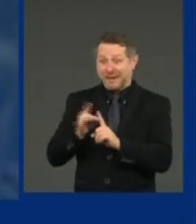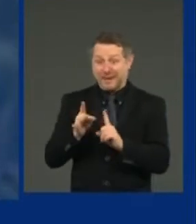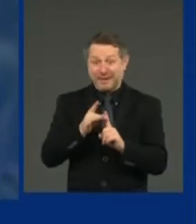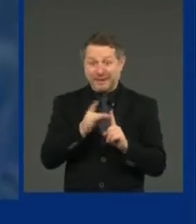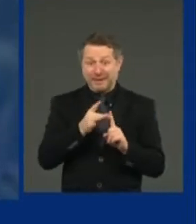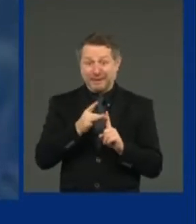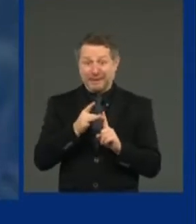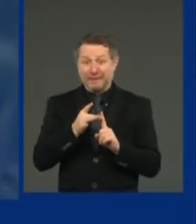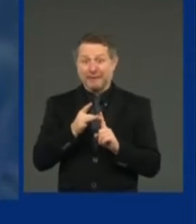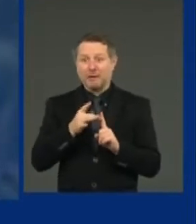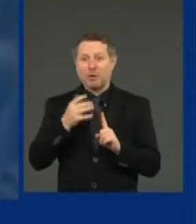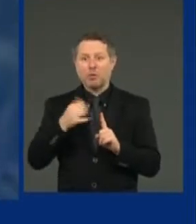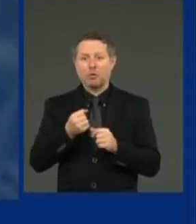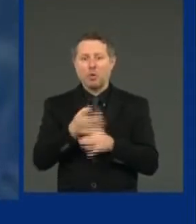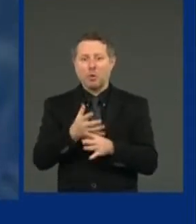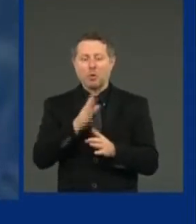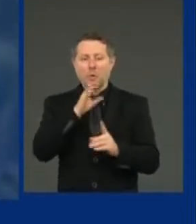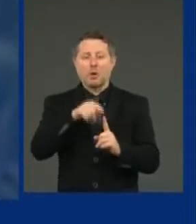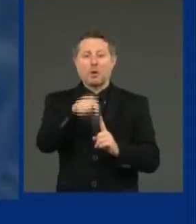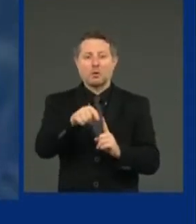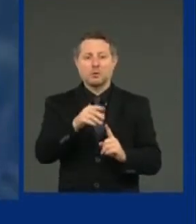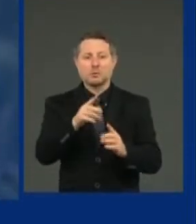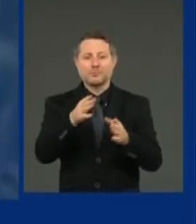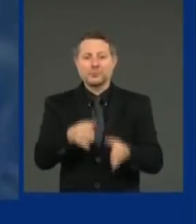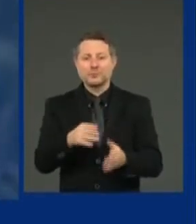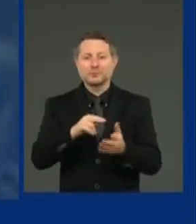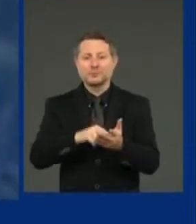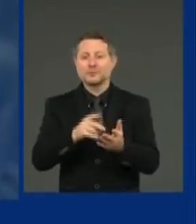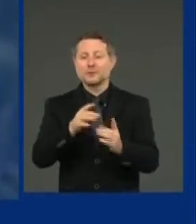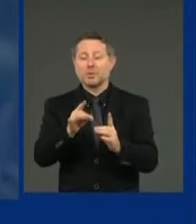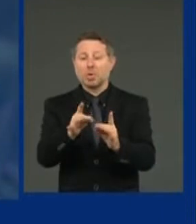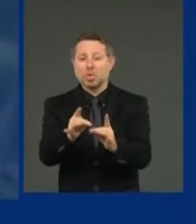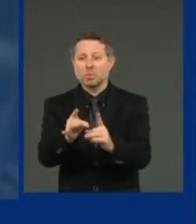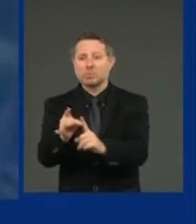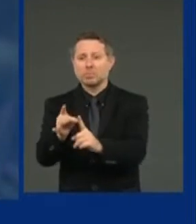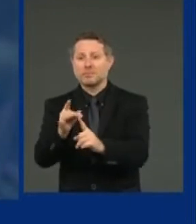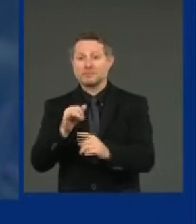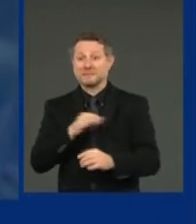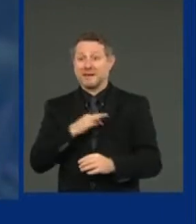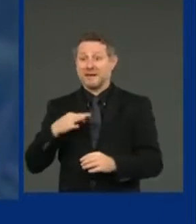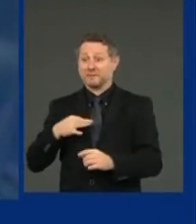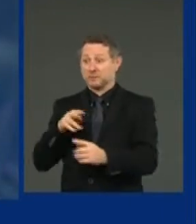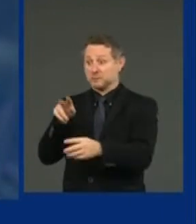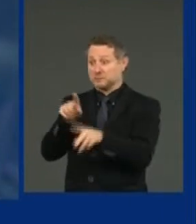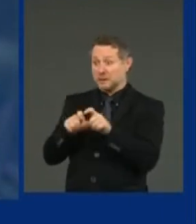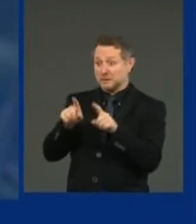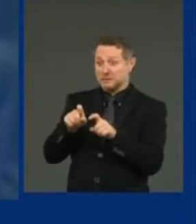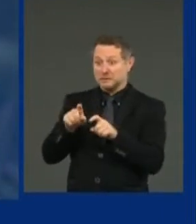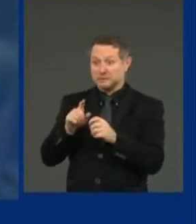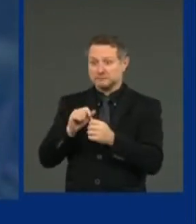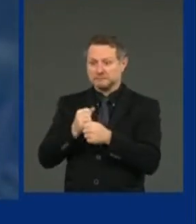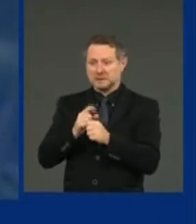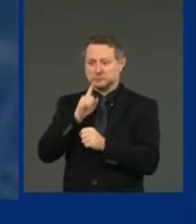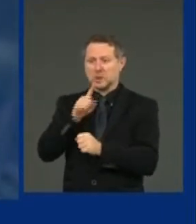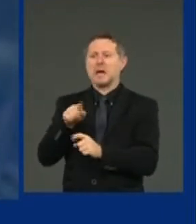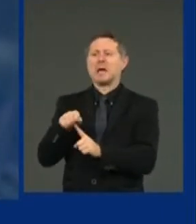THAT NURSING HOME. BECAUSE CHANCES ARE THE STASH ARE GETTING IT IN THE NURSING HOME AND GETTING IT TO PEOPLE IN NURSING HOME AND YOU WATCH WHAT